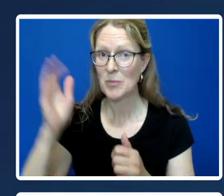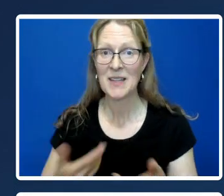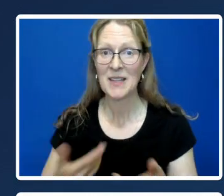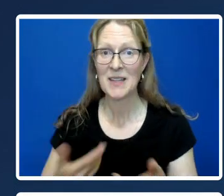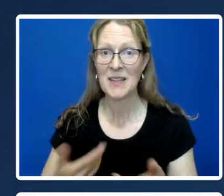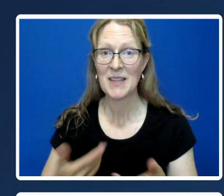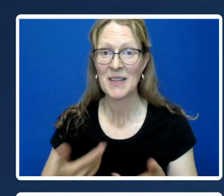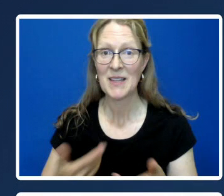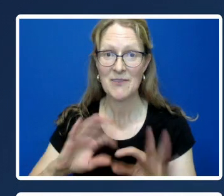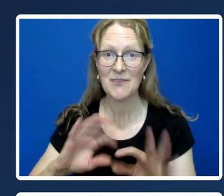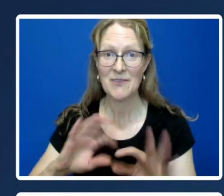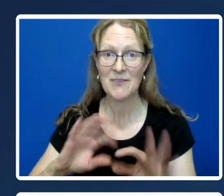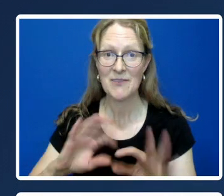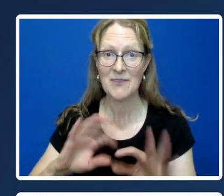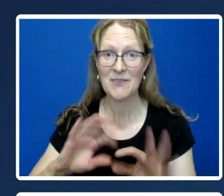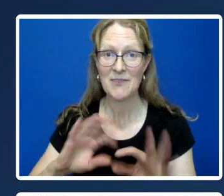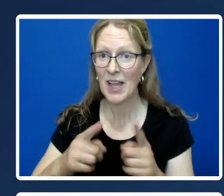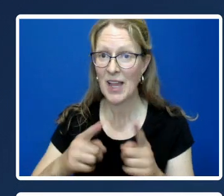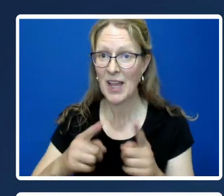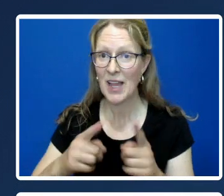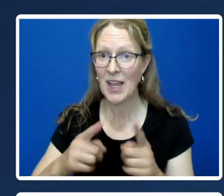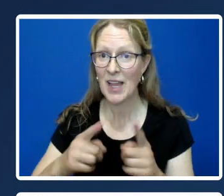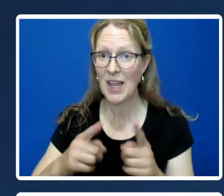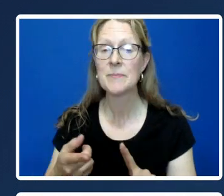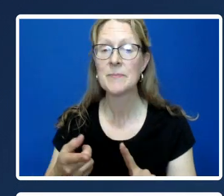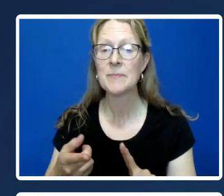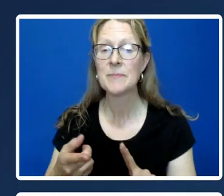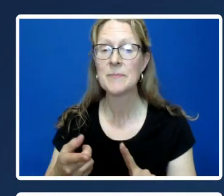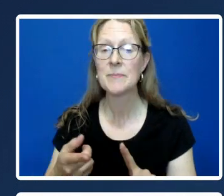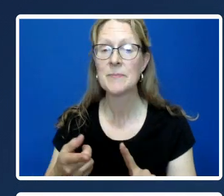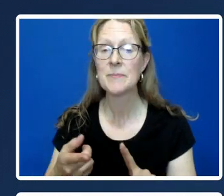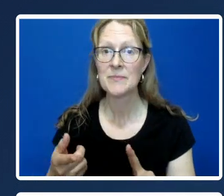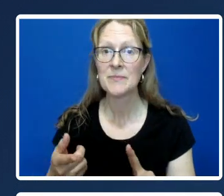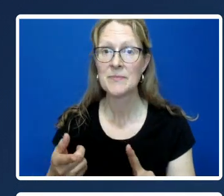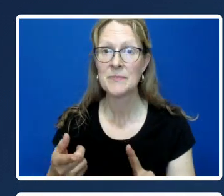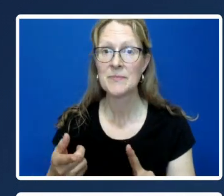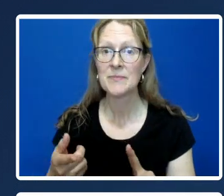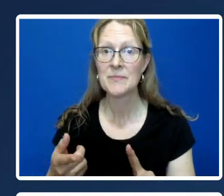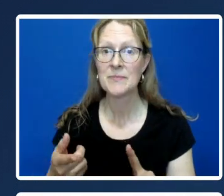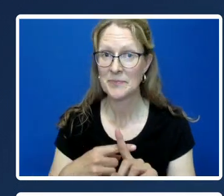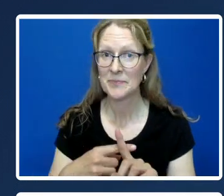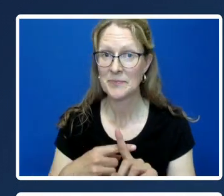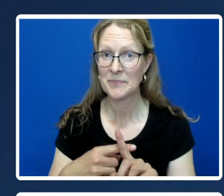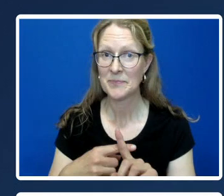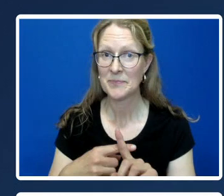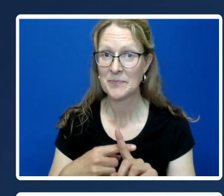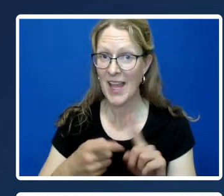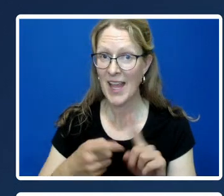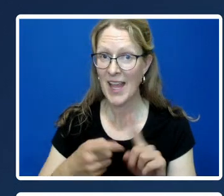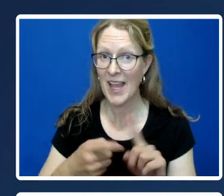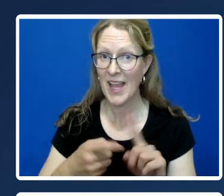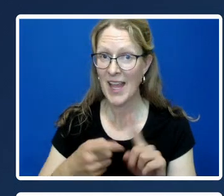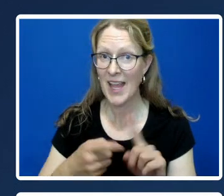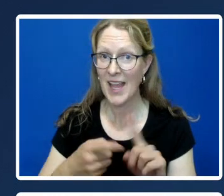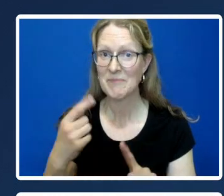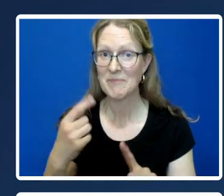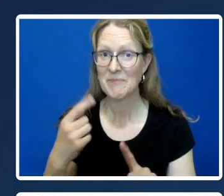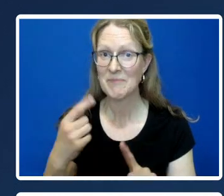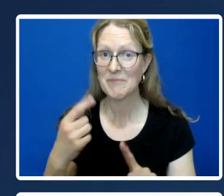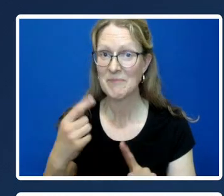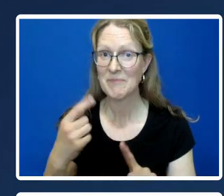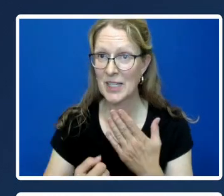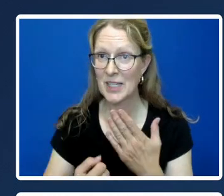as well as, you know, friends of the project. And they were there to really cheer and support